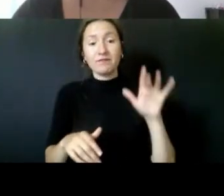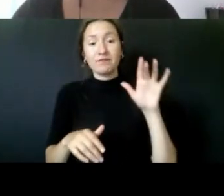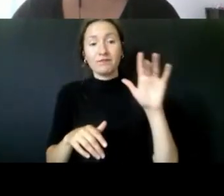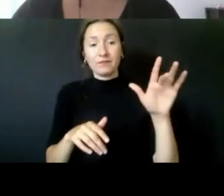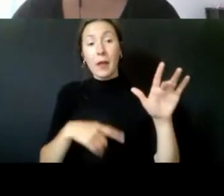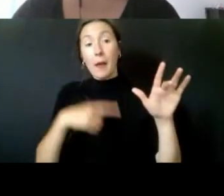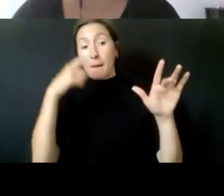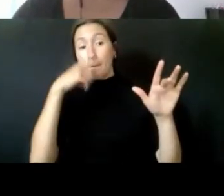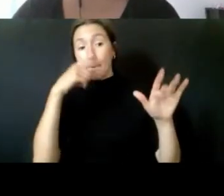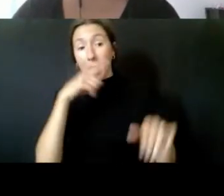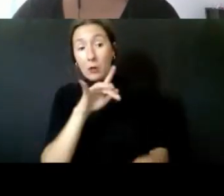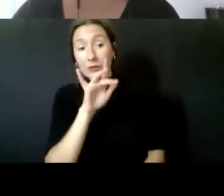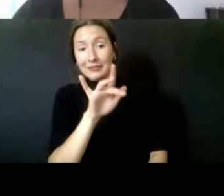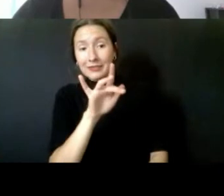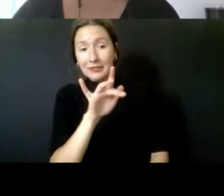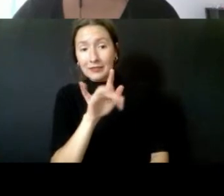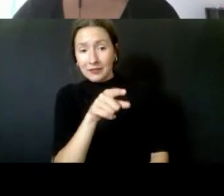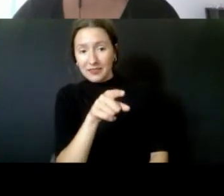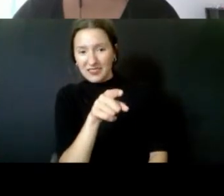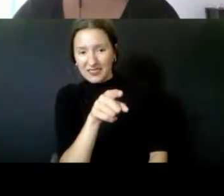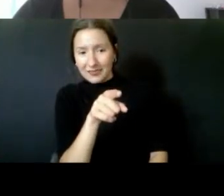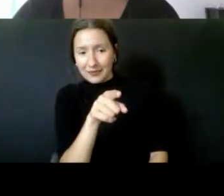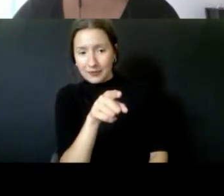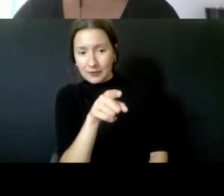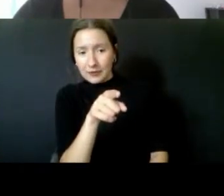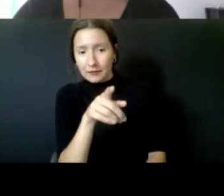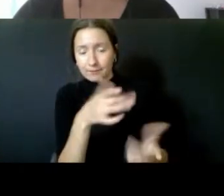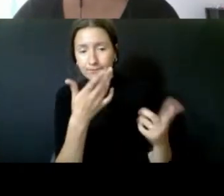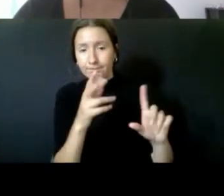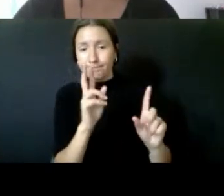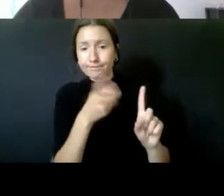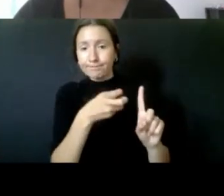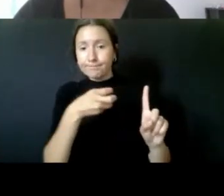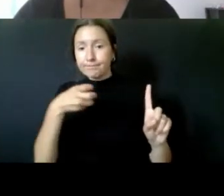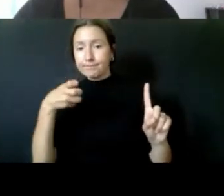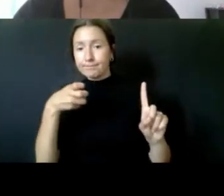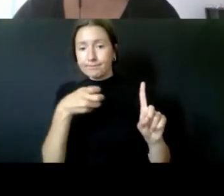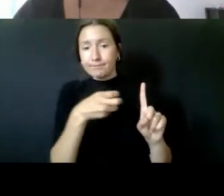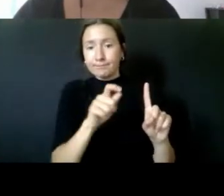choose the size and i can choose the color i can choose contrast if i choose to